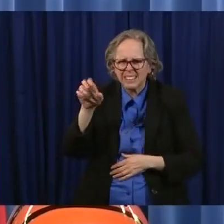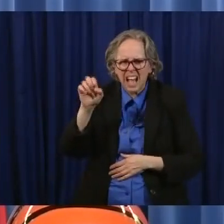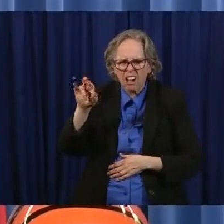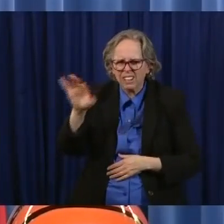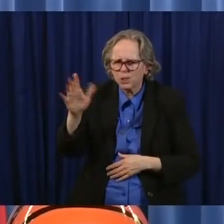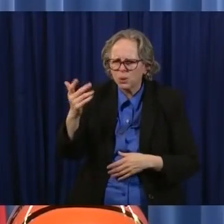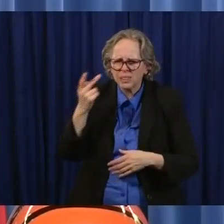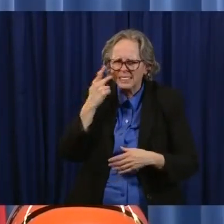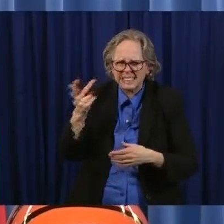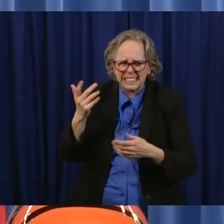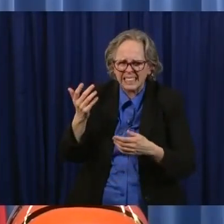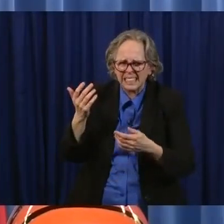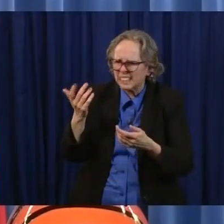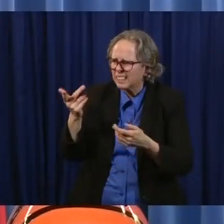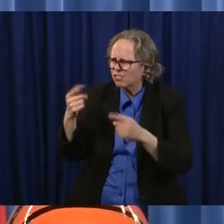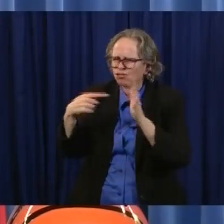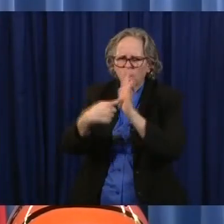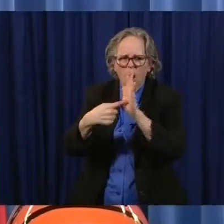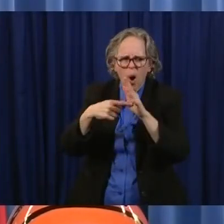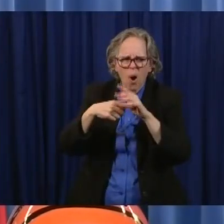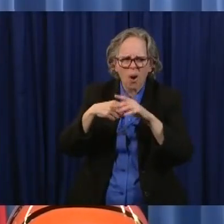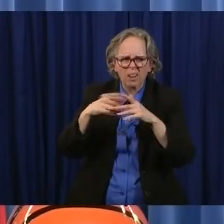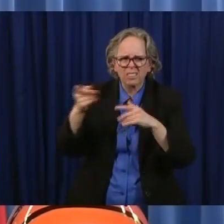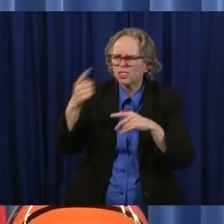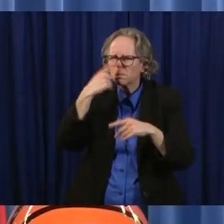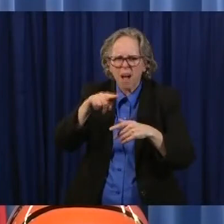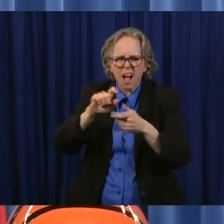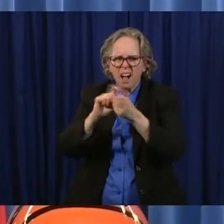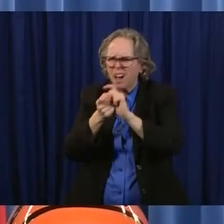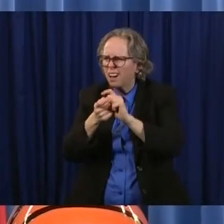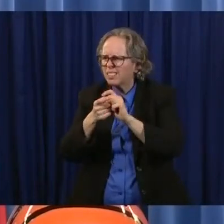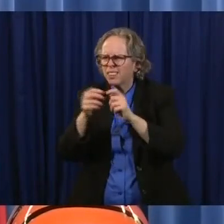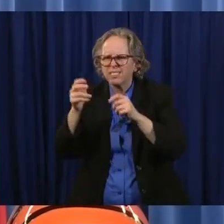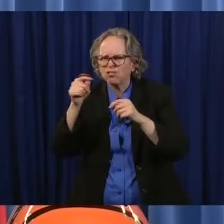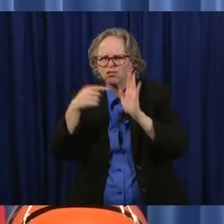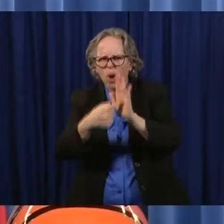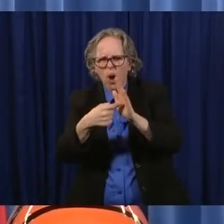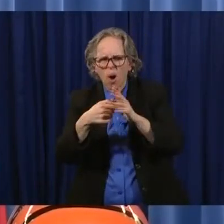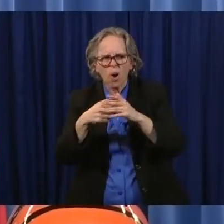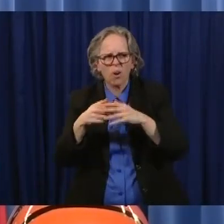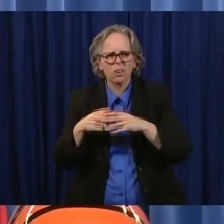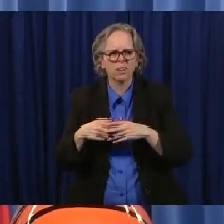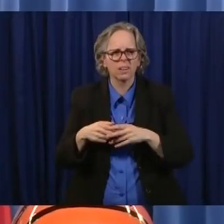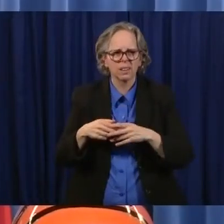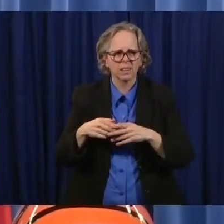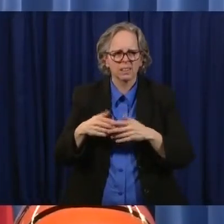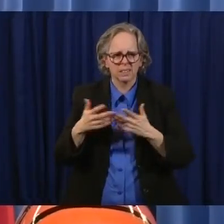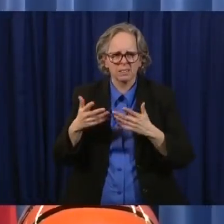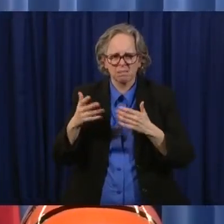WE CAN PUT IN PLACE AS WELL. YOU HAVE THE ABILITY TO PUT